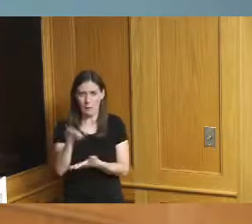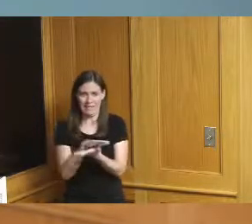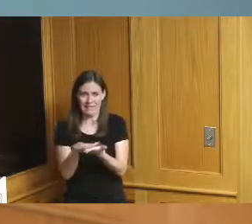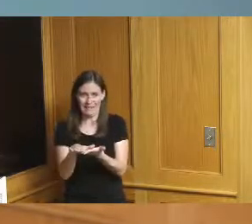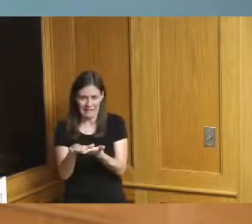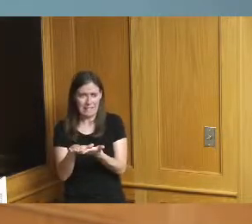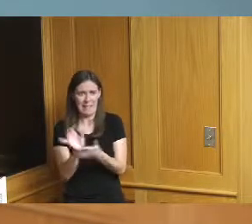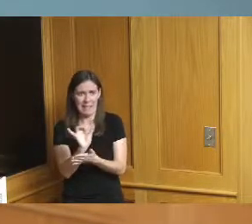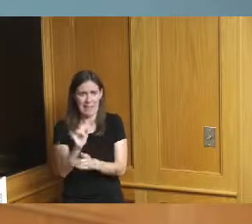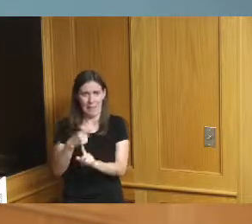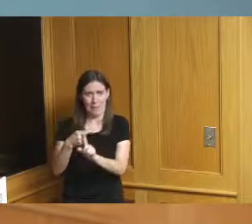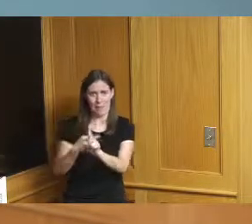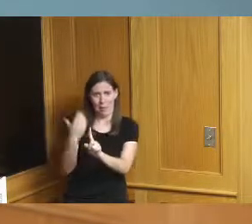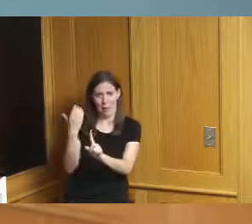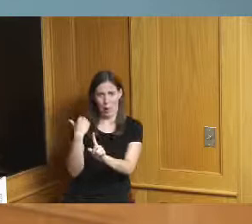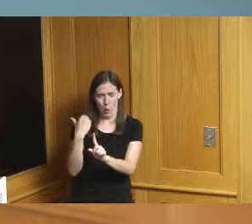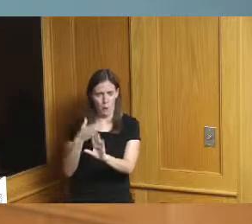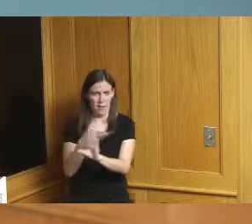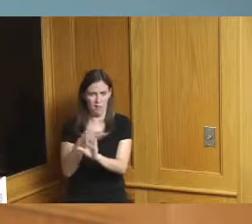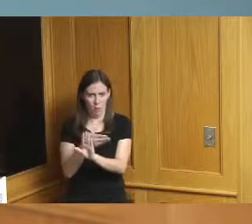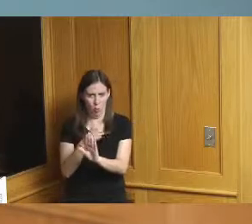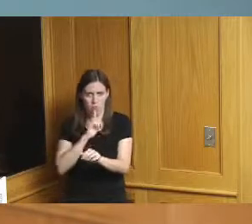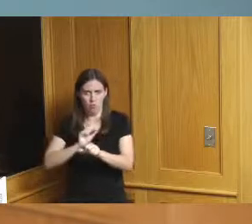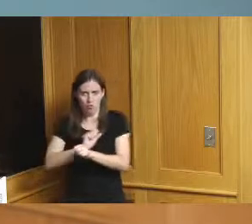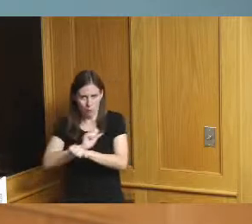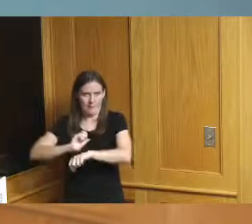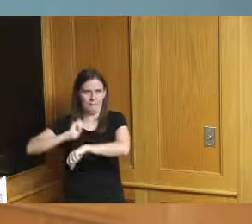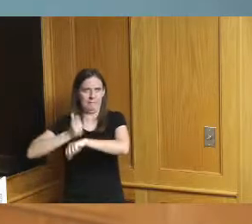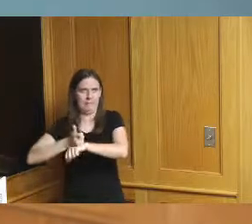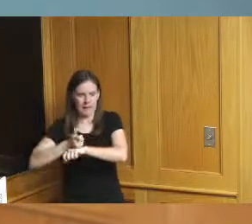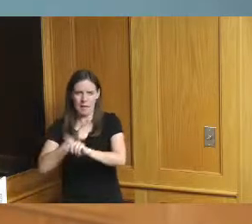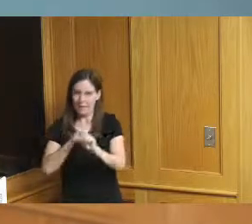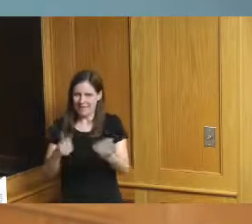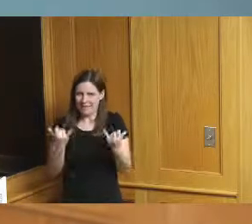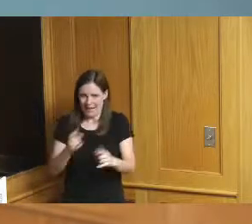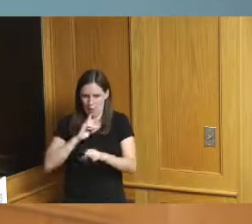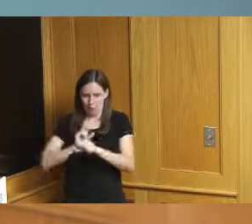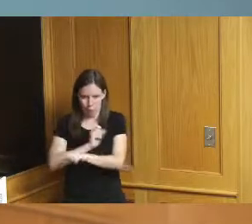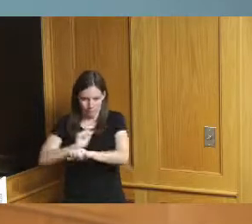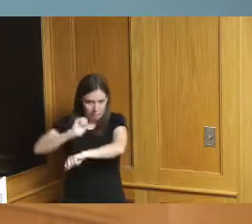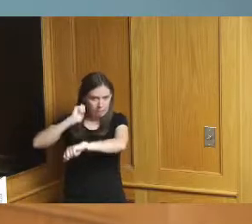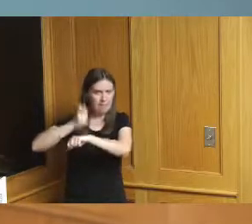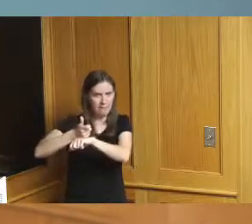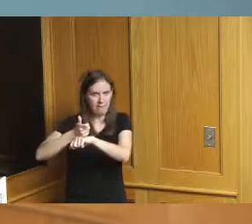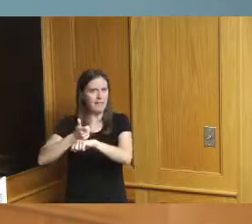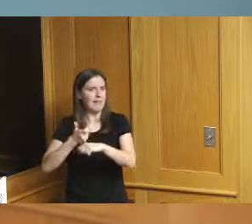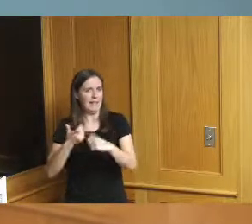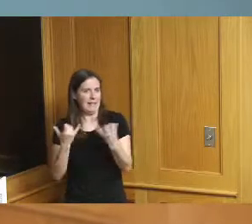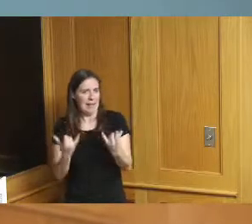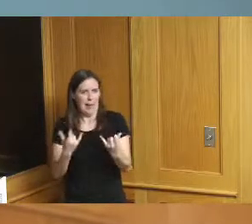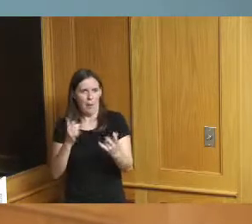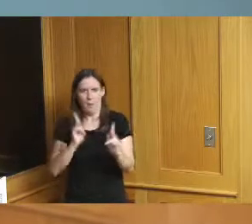last month before it happened but it has happened now and we've got some questions and I'd like to